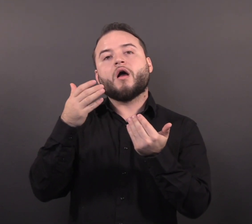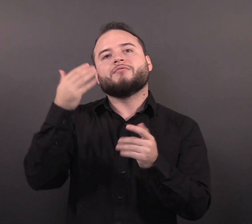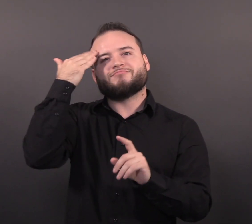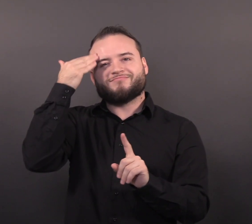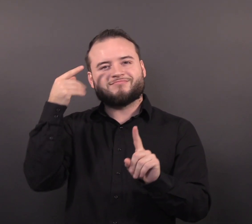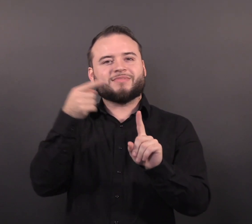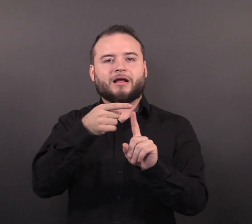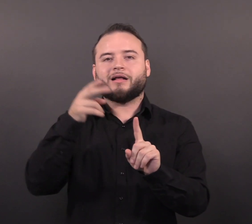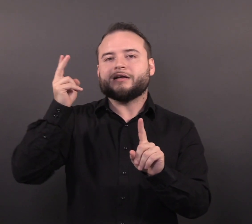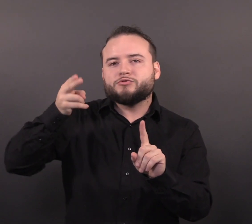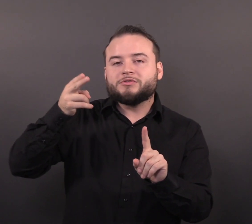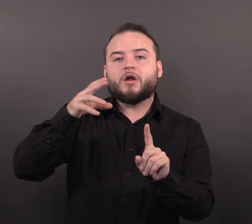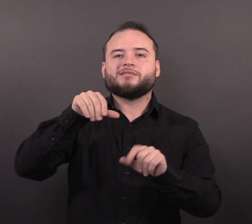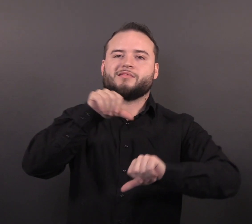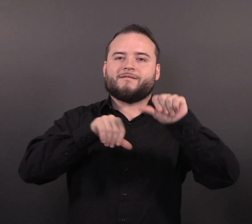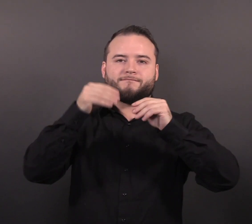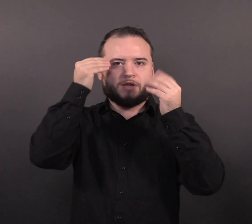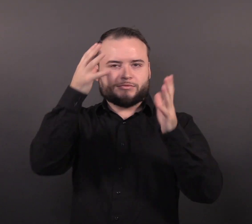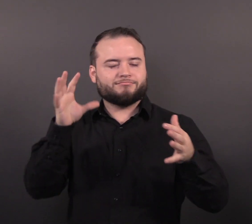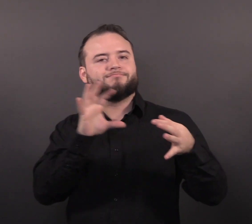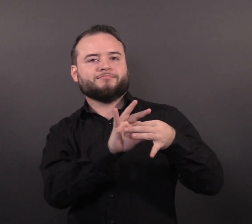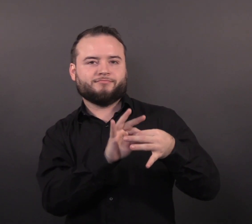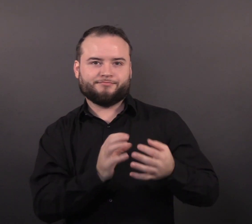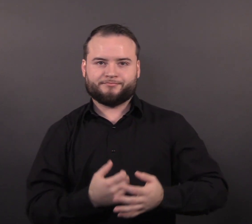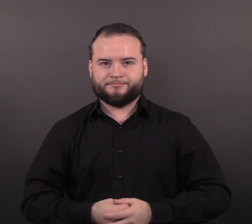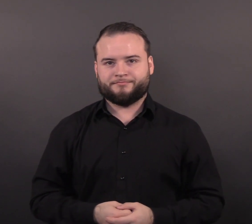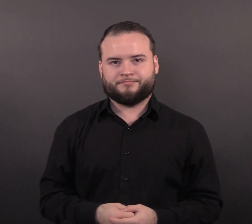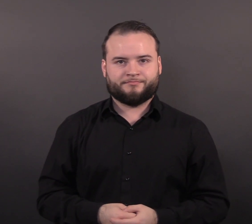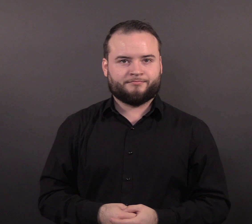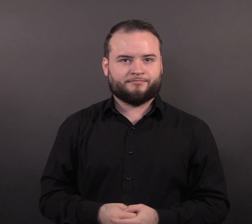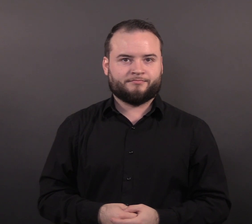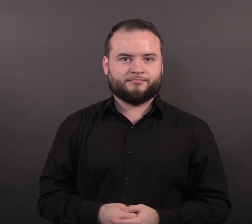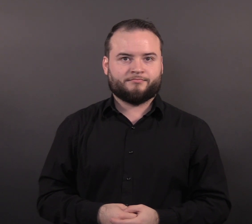Usually, the ICD updating process can take up to several years.